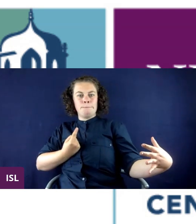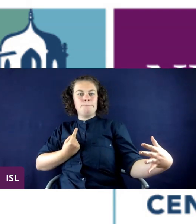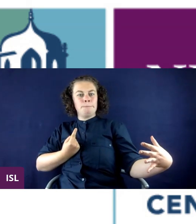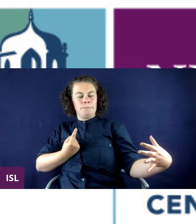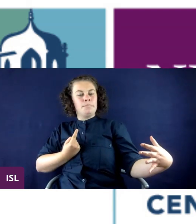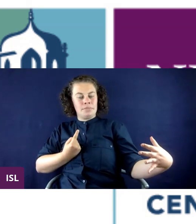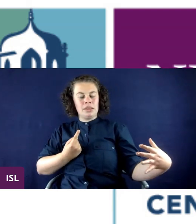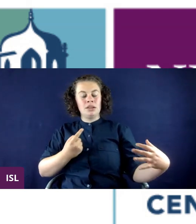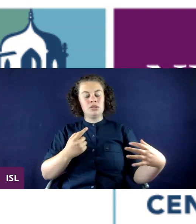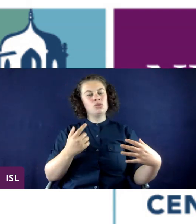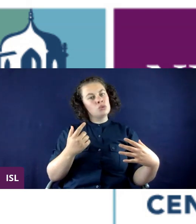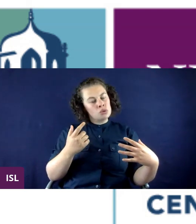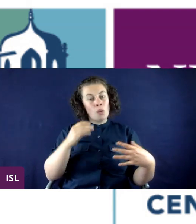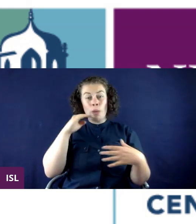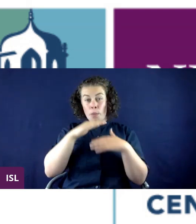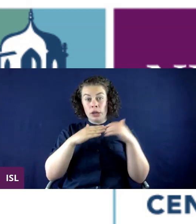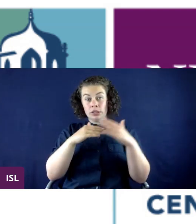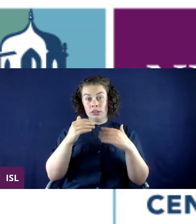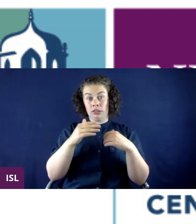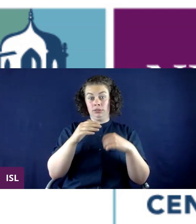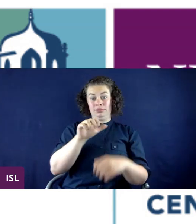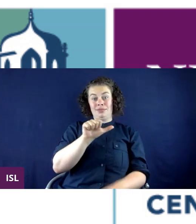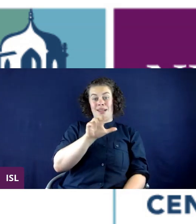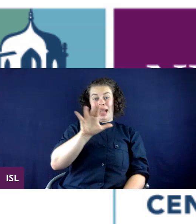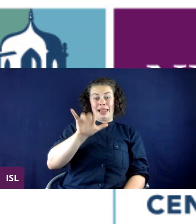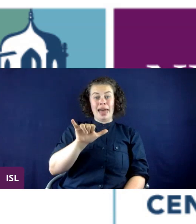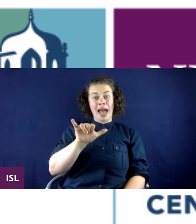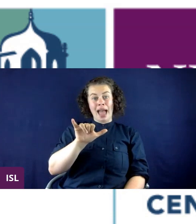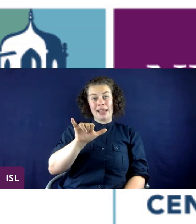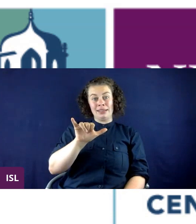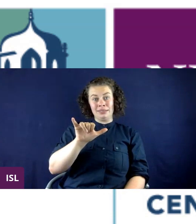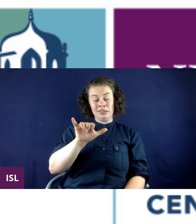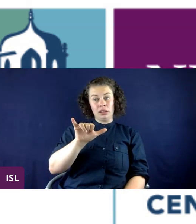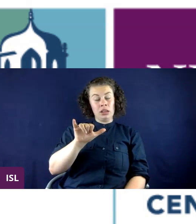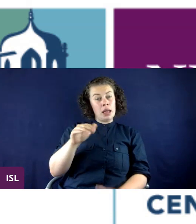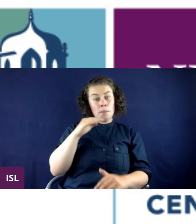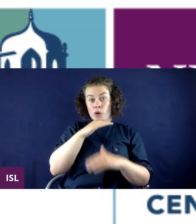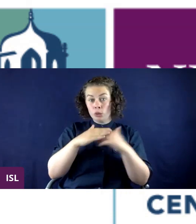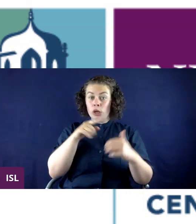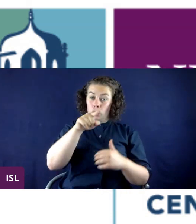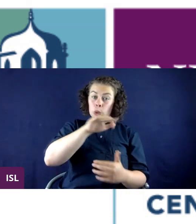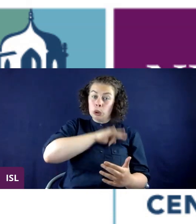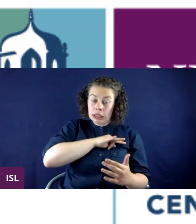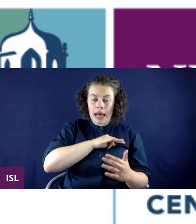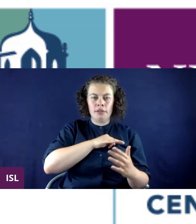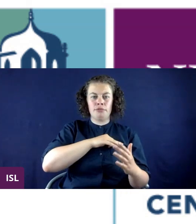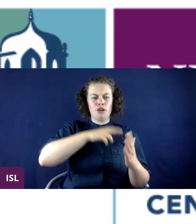knowledge and awareness on those things is making us apathetic. It is making us further isolate ourselves.